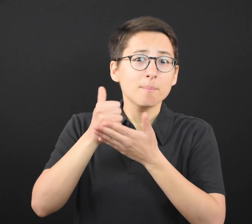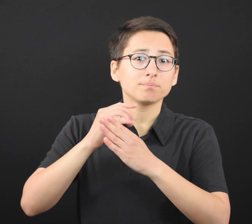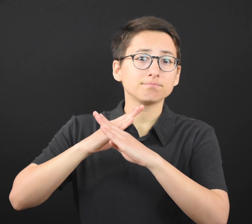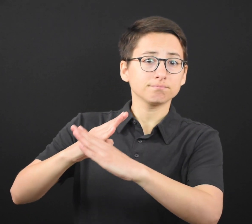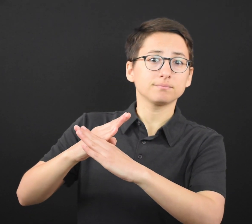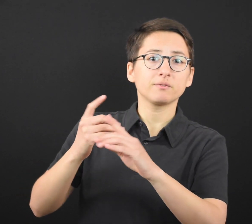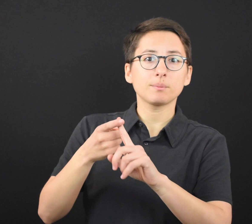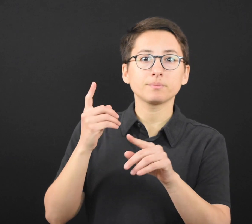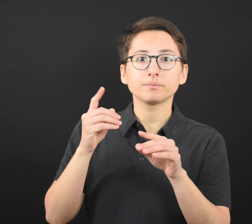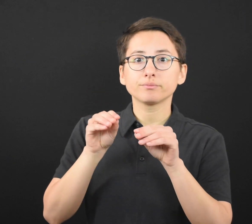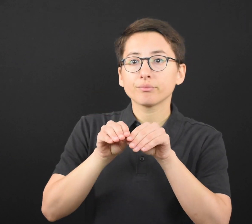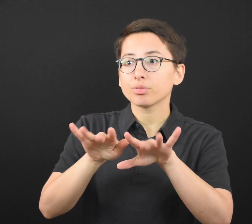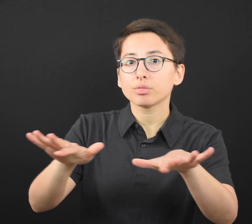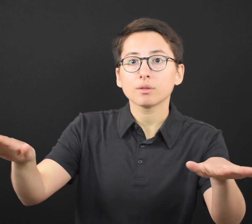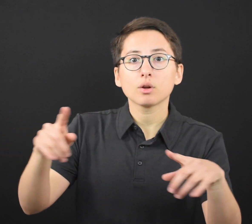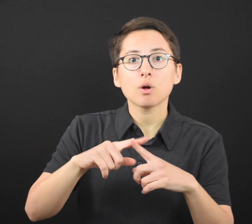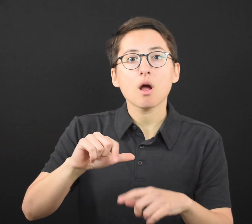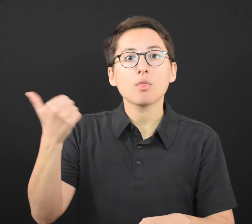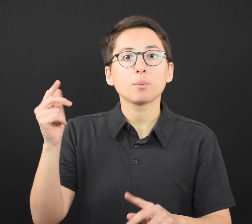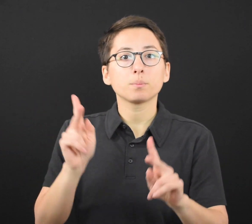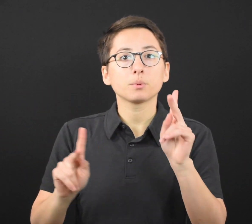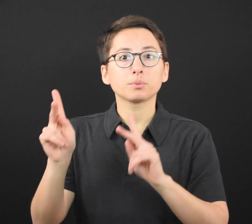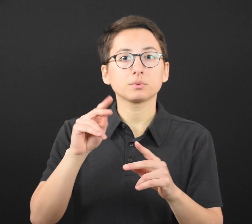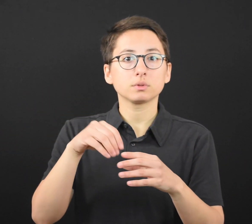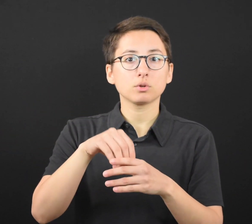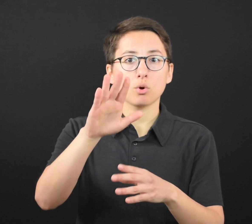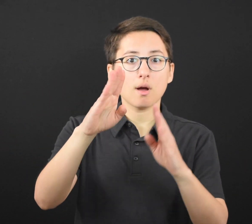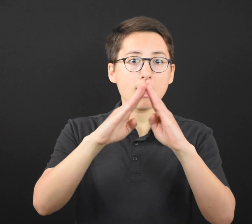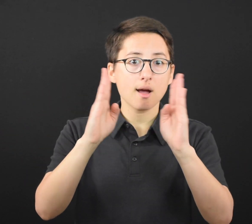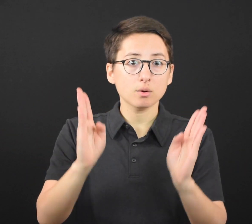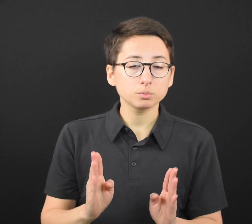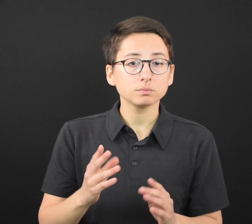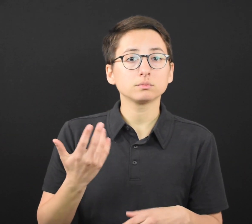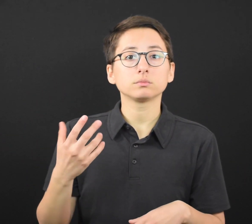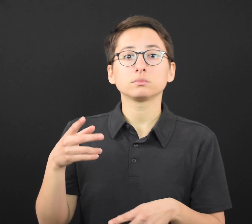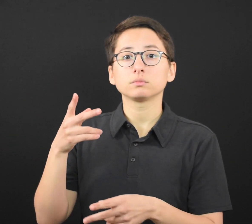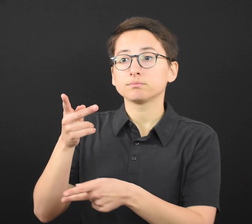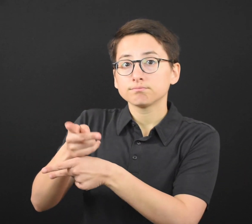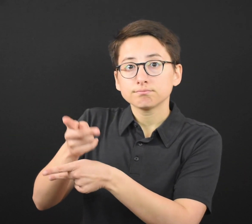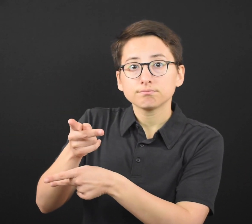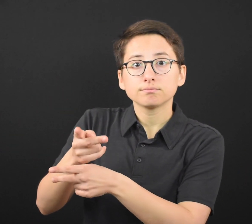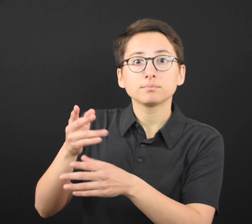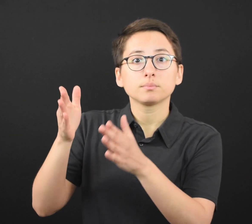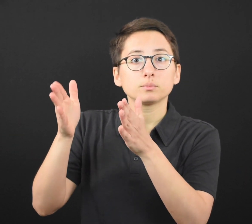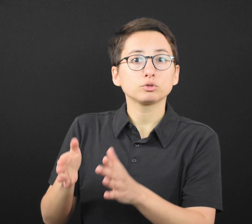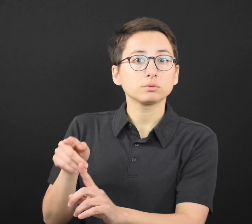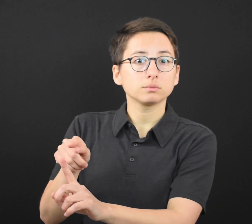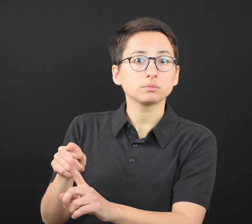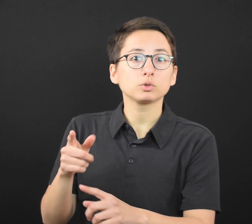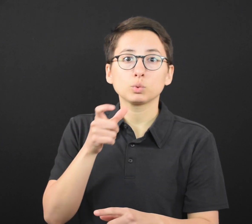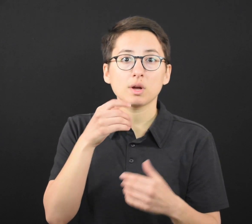prevent you from spreading the virus to others. ● Others in your household, and caregivers who